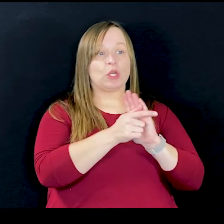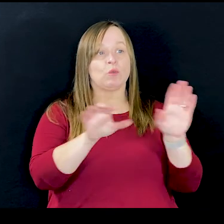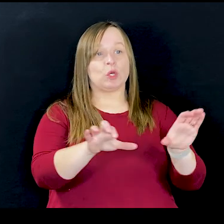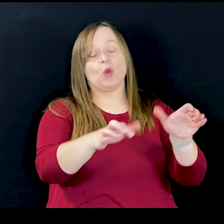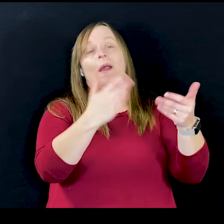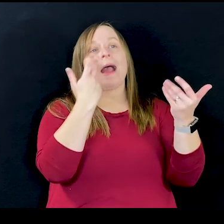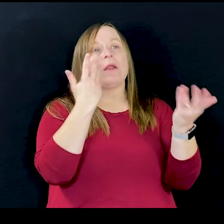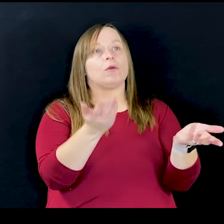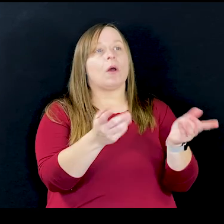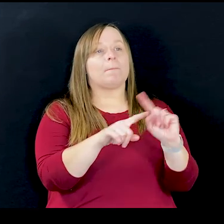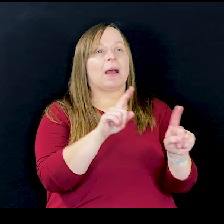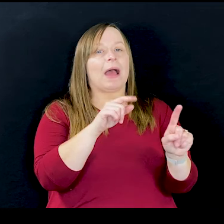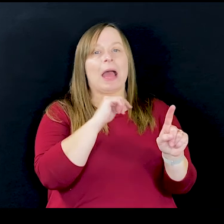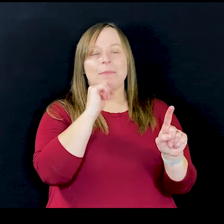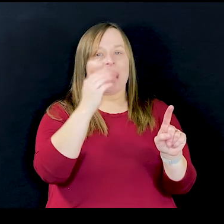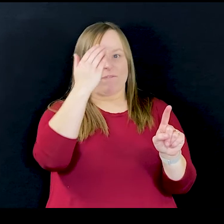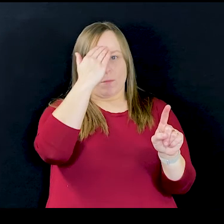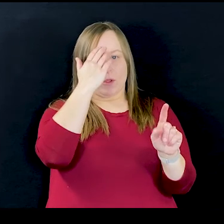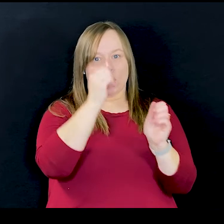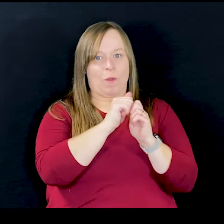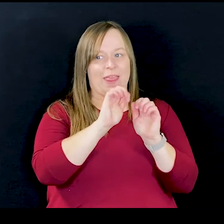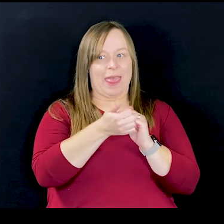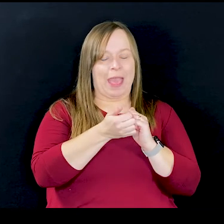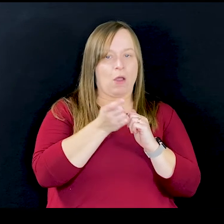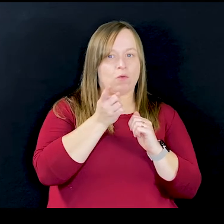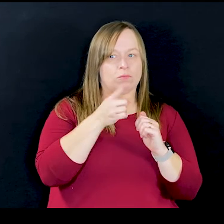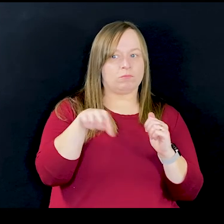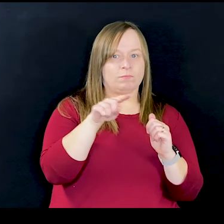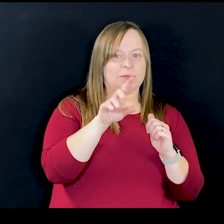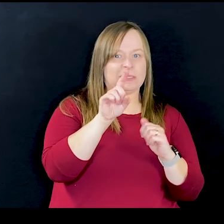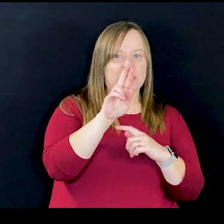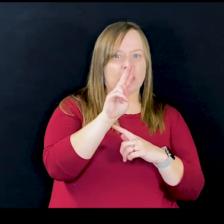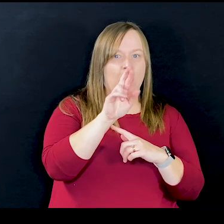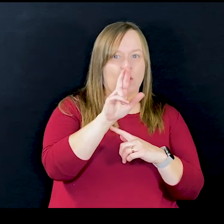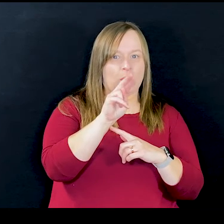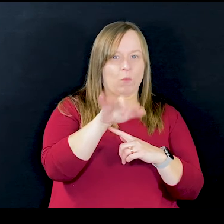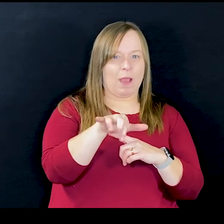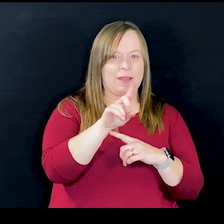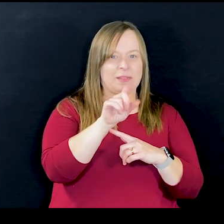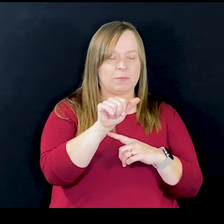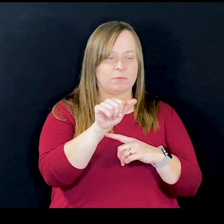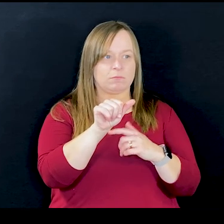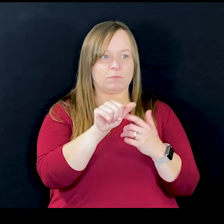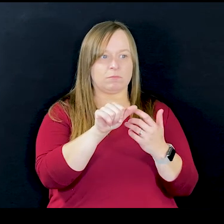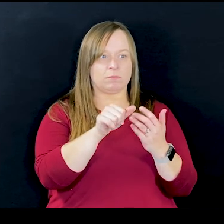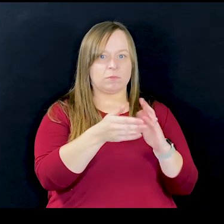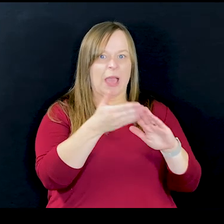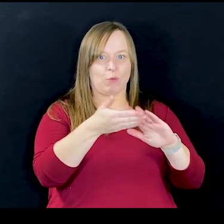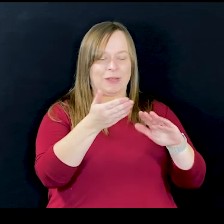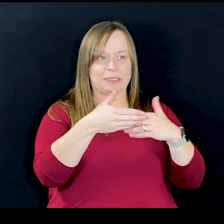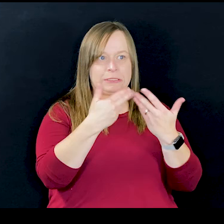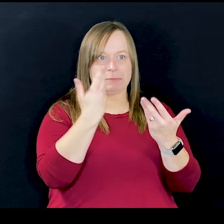But again, just because I'm not very familiar with how the Disability Rights of New York operates.